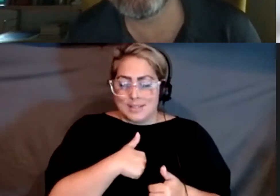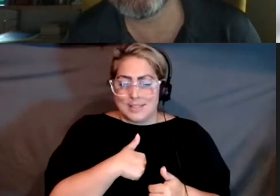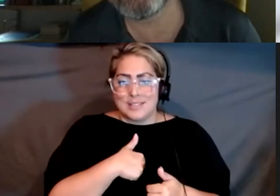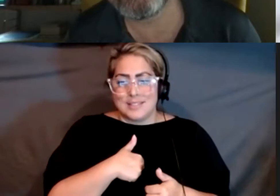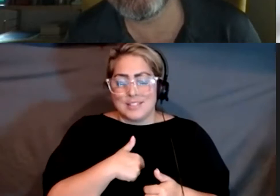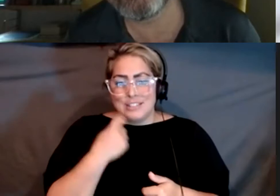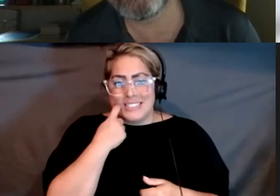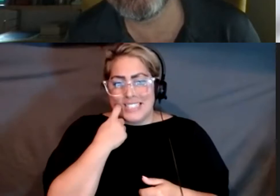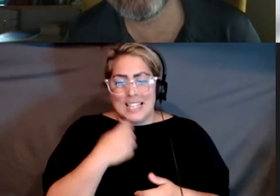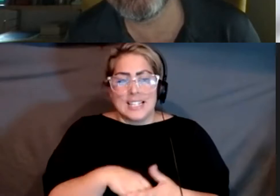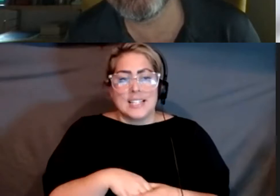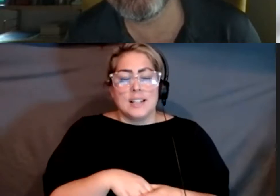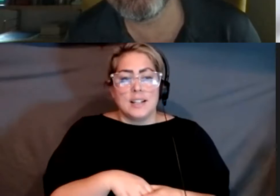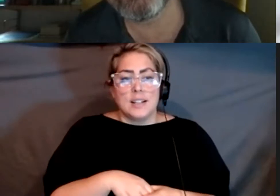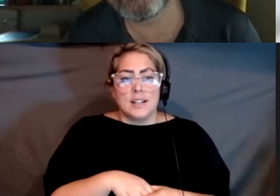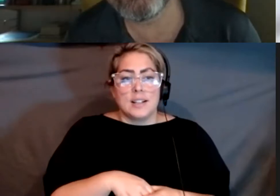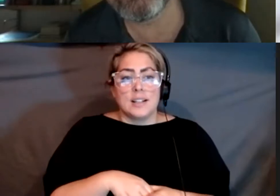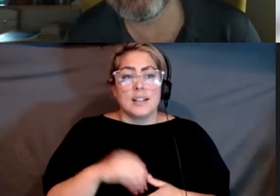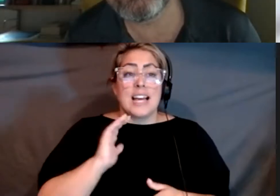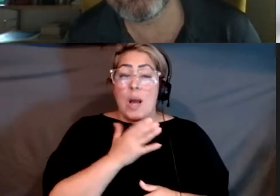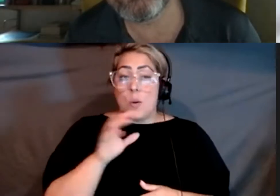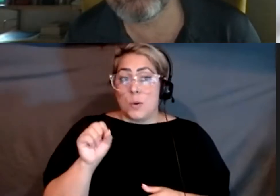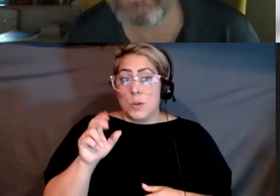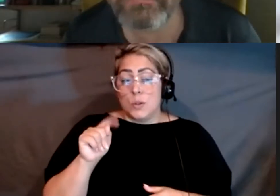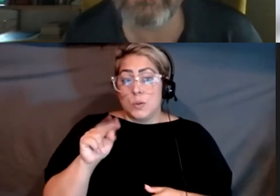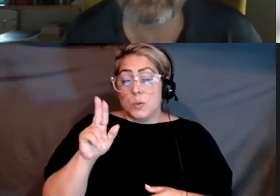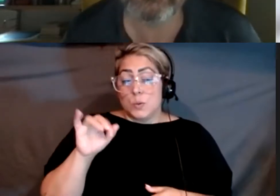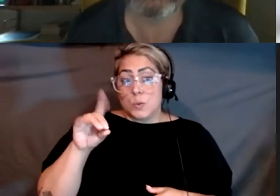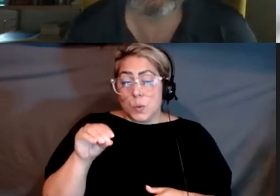is doing our best to comply.